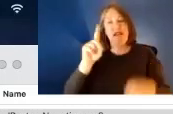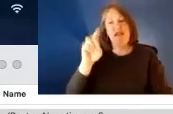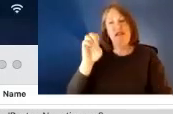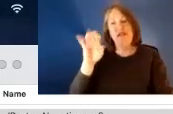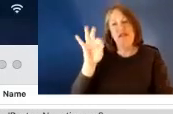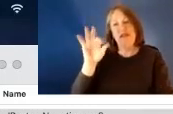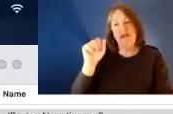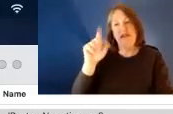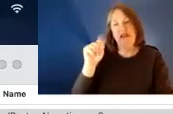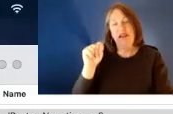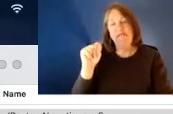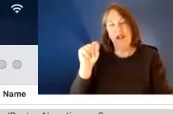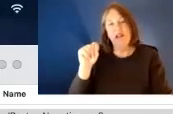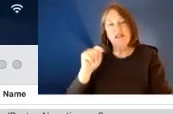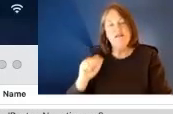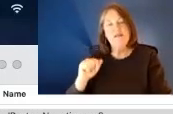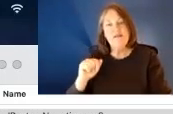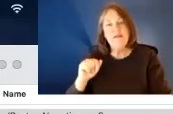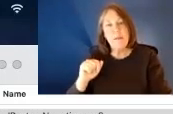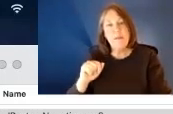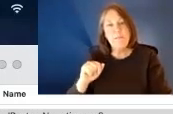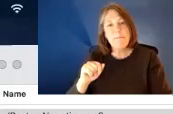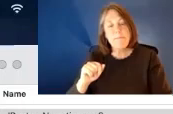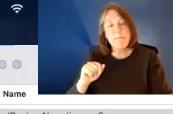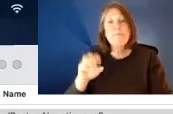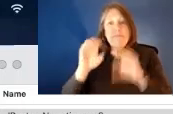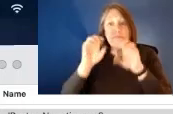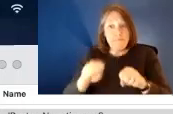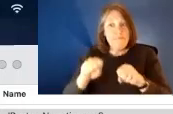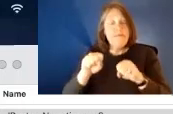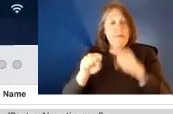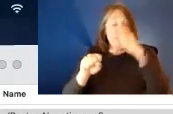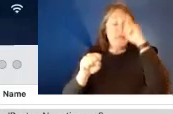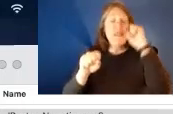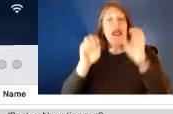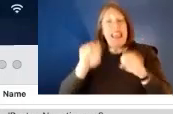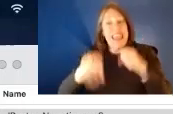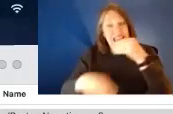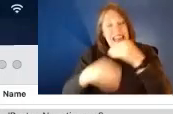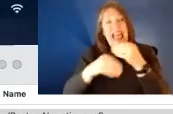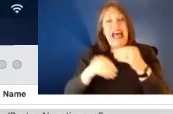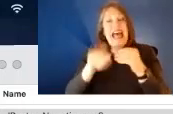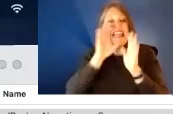06:54:31 You can add an image background here by using the insert image button.